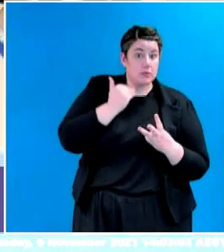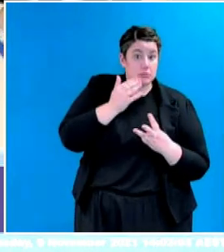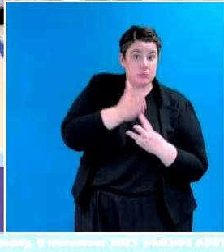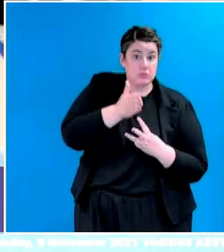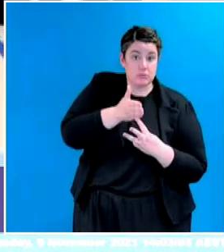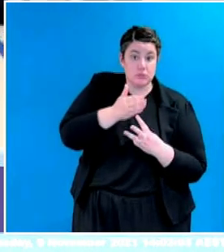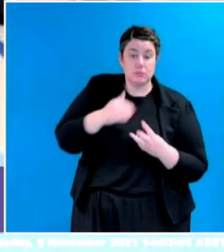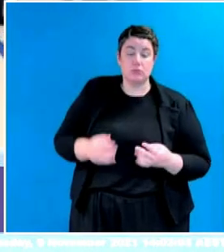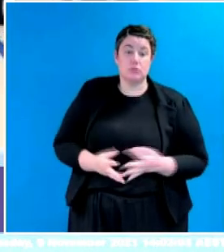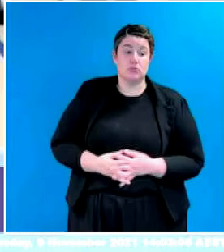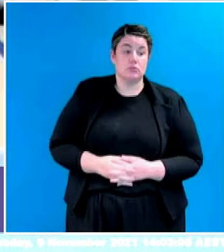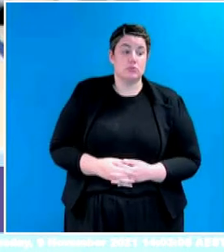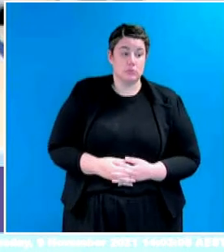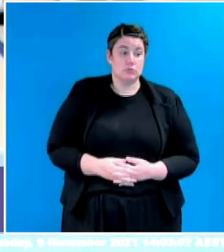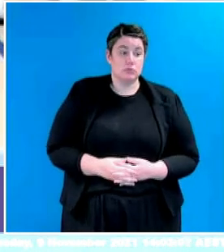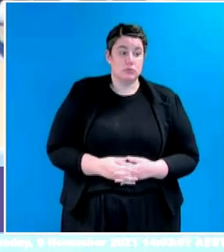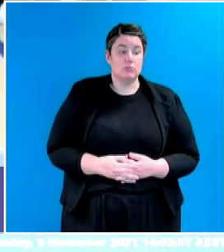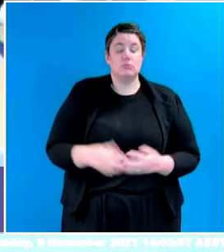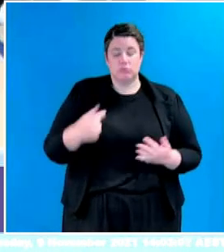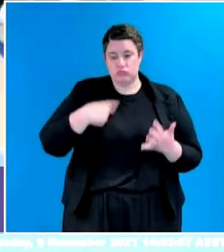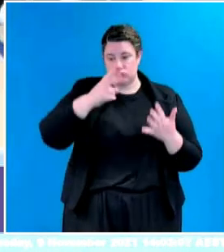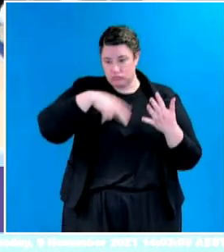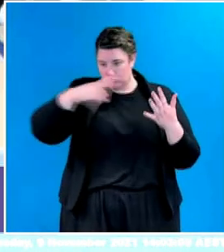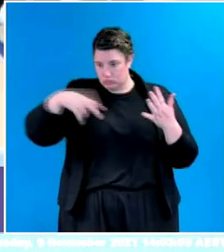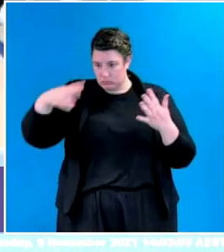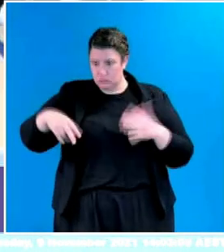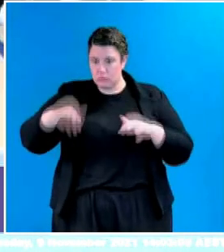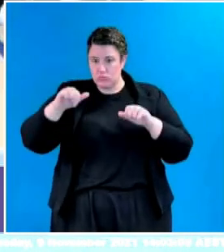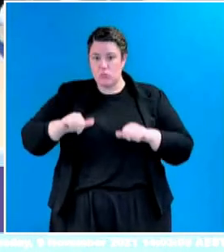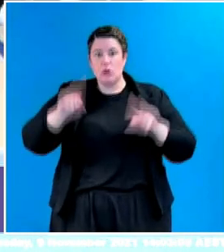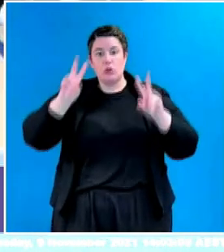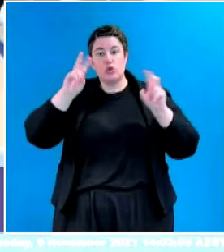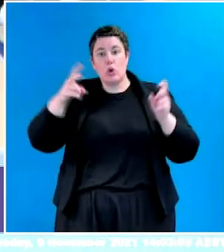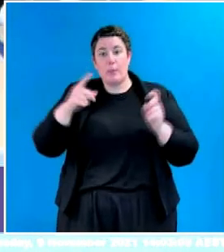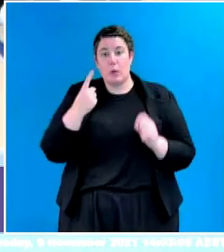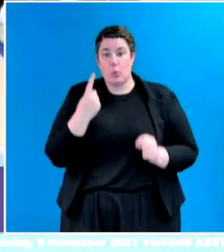Ms Eastman, I cleared predominantly topic 1 of this paper,